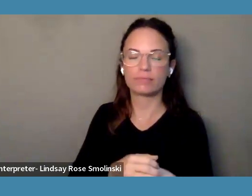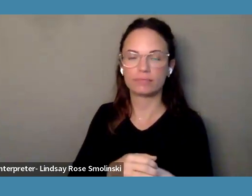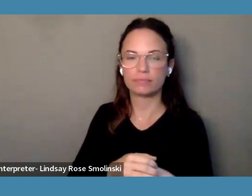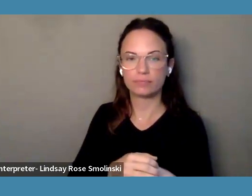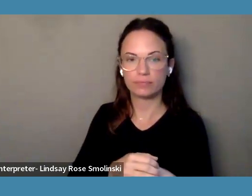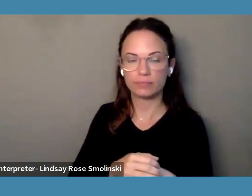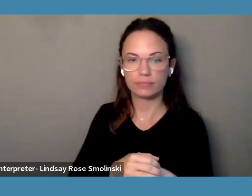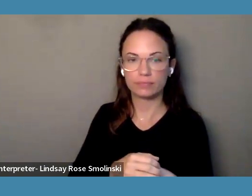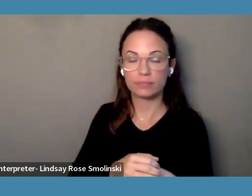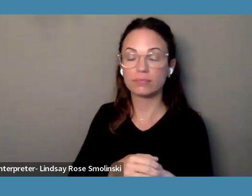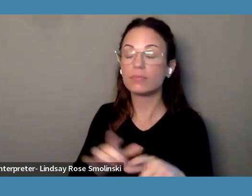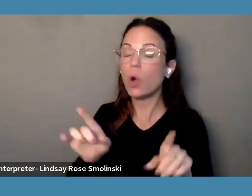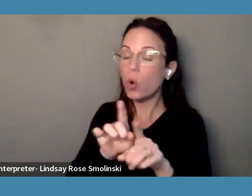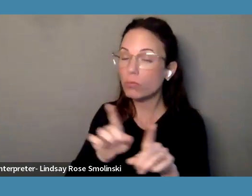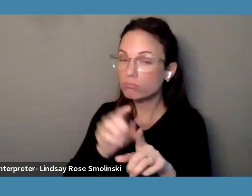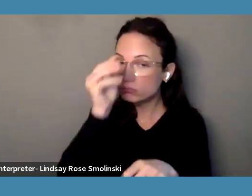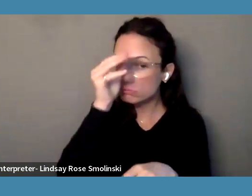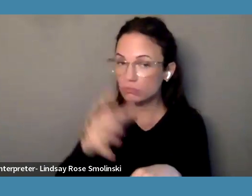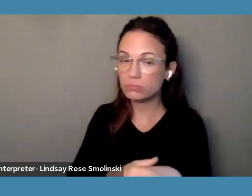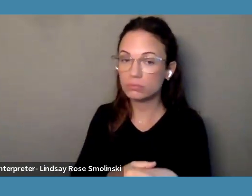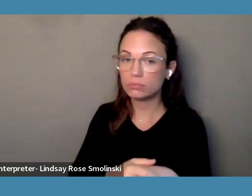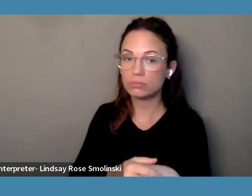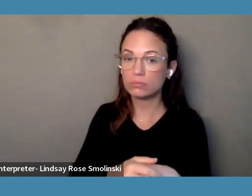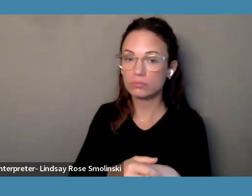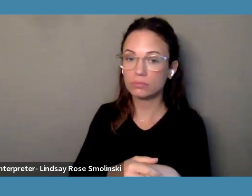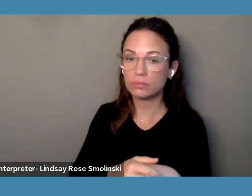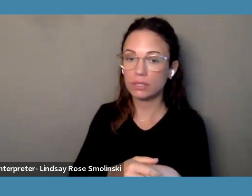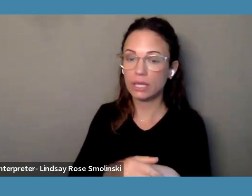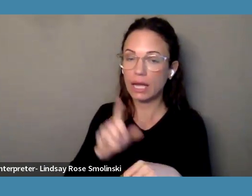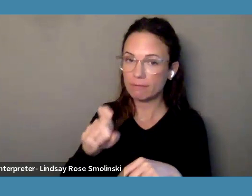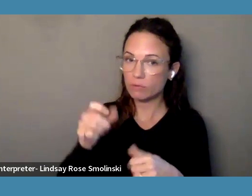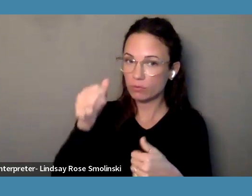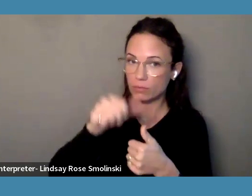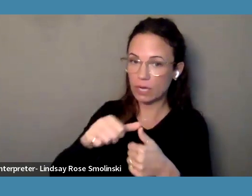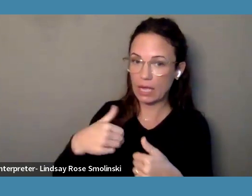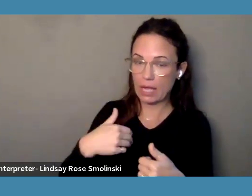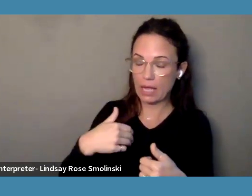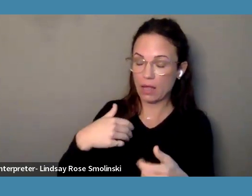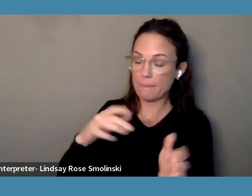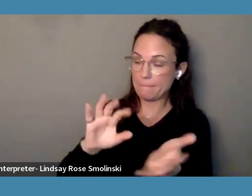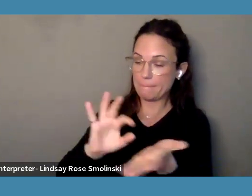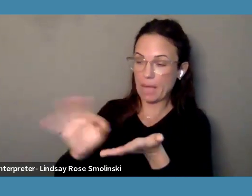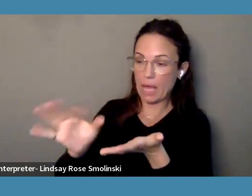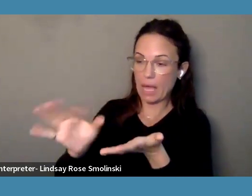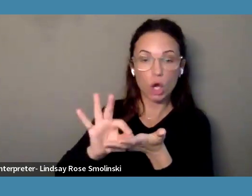10 days versus 30 days. So Medicaid requires an appeal within 10 days.